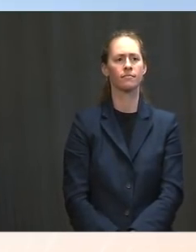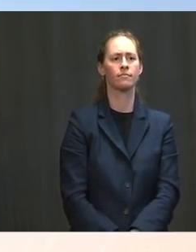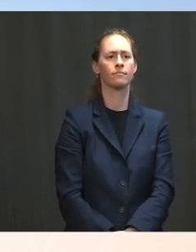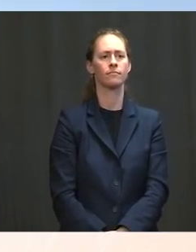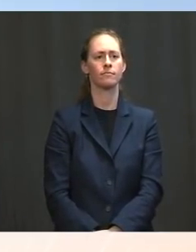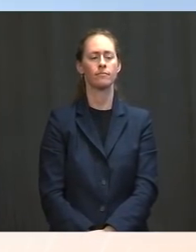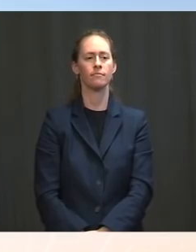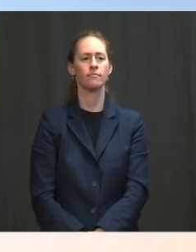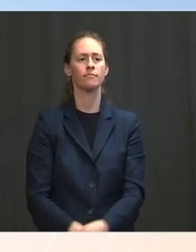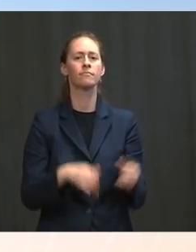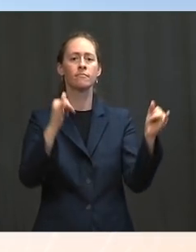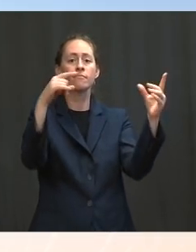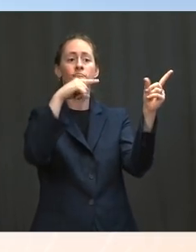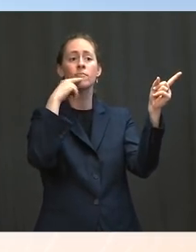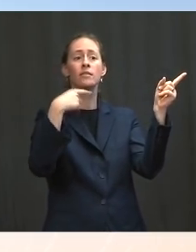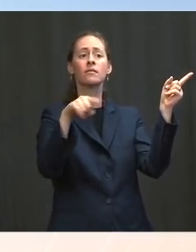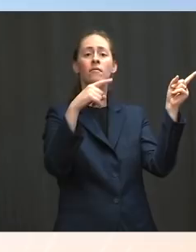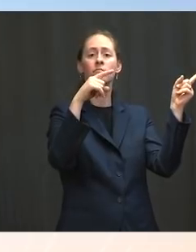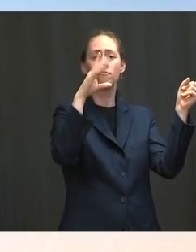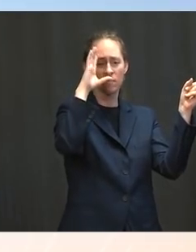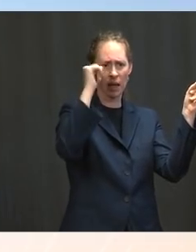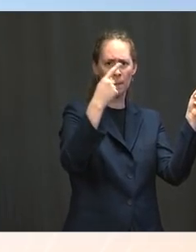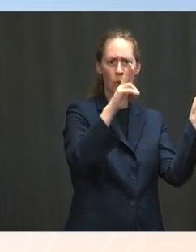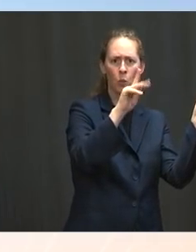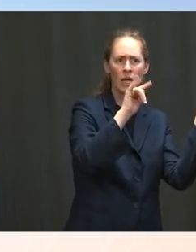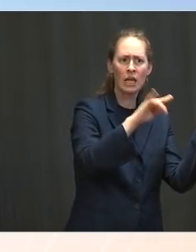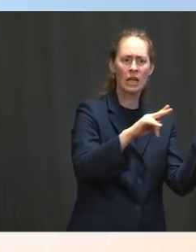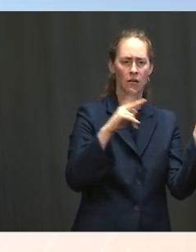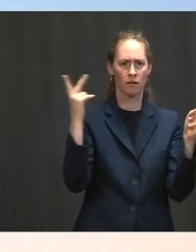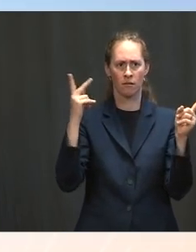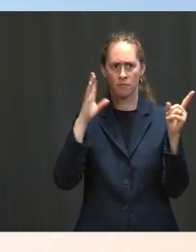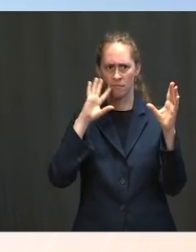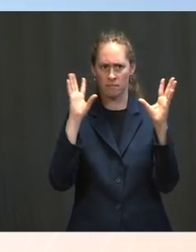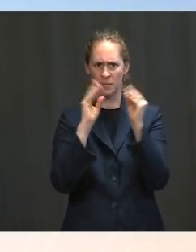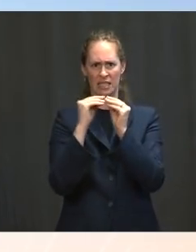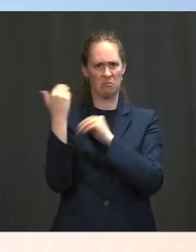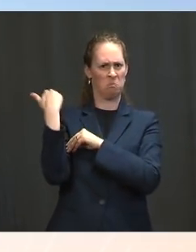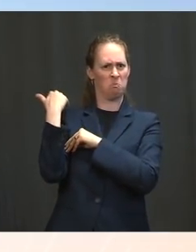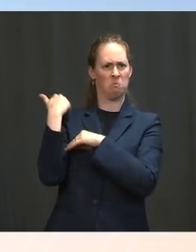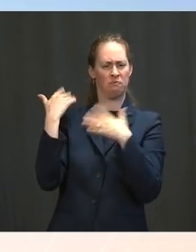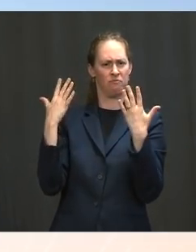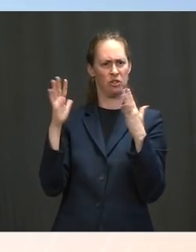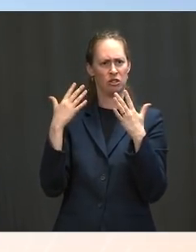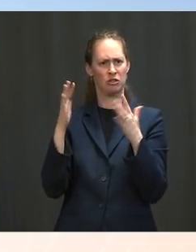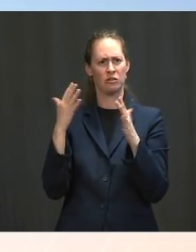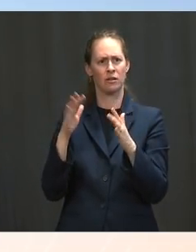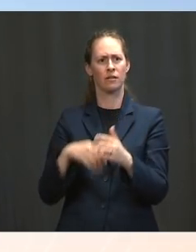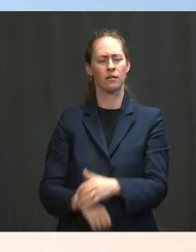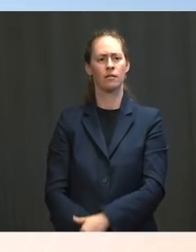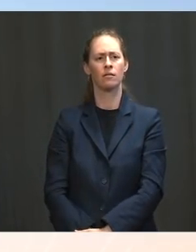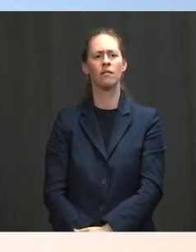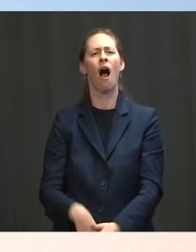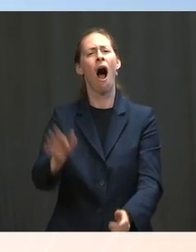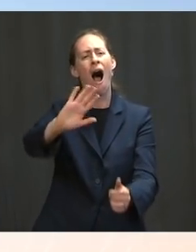is going to happen next week. That's four weeks after their meeting. Ms. Psaki: That's not what I said actually. I said the meetings are ongoing and there's another meeting next week on ransomware.